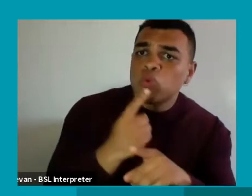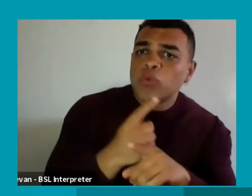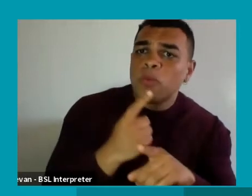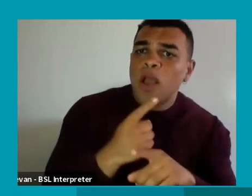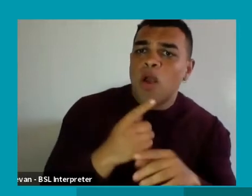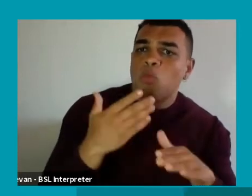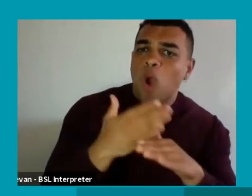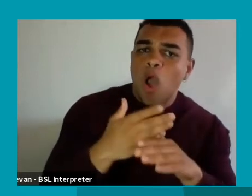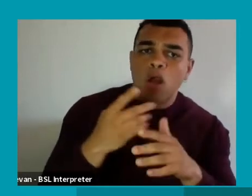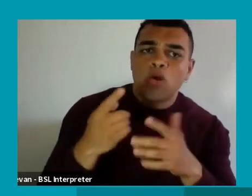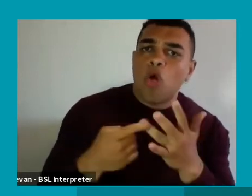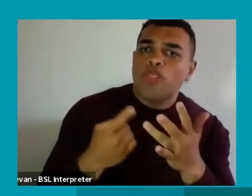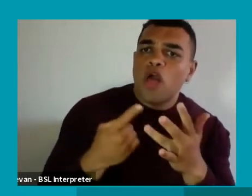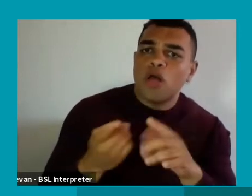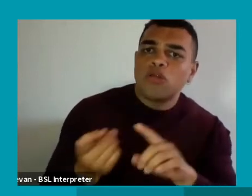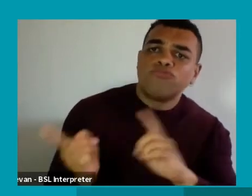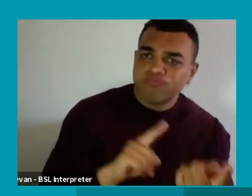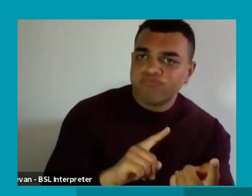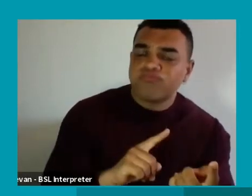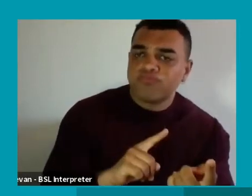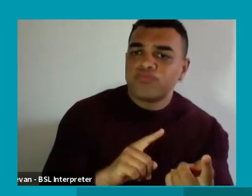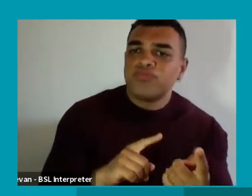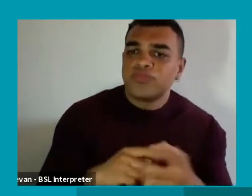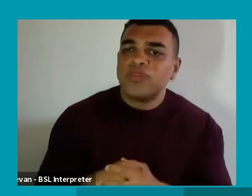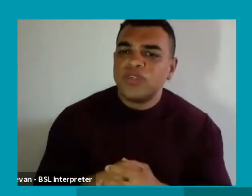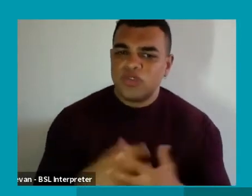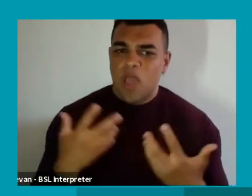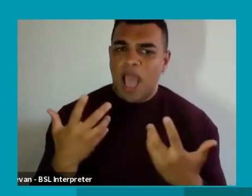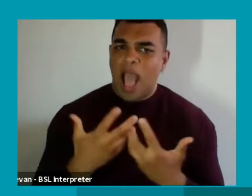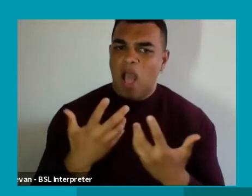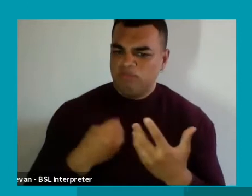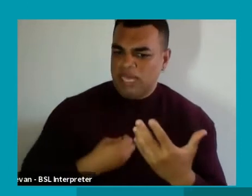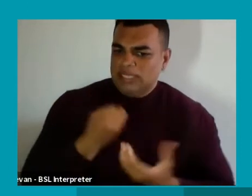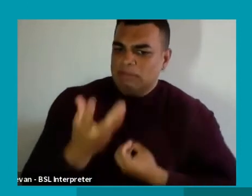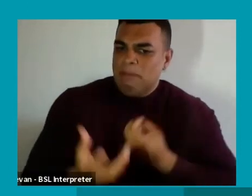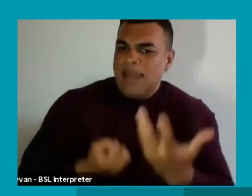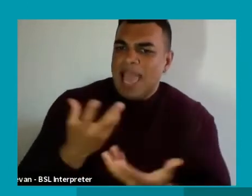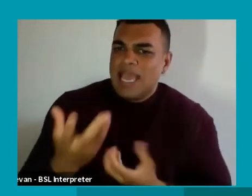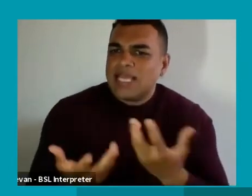Exact topic how do I address gaps in my CV? So I think the first thing to